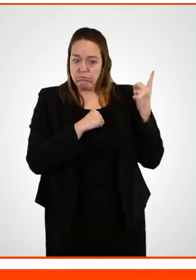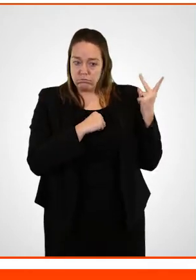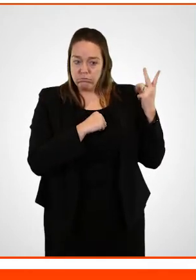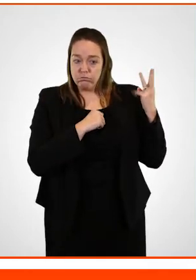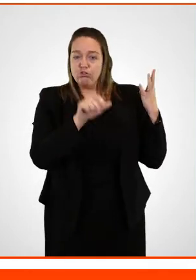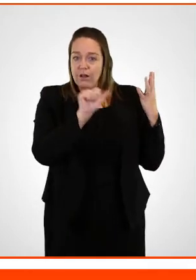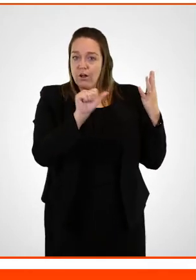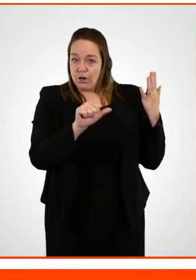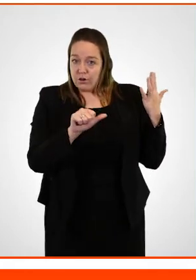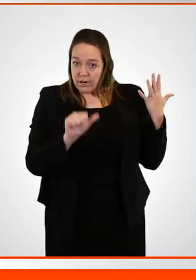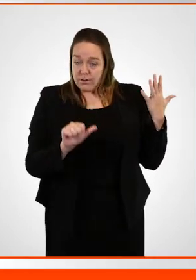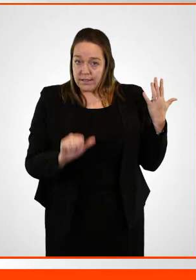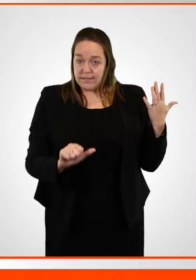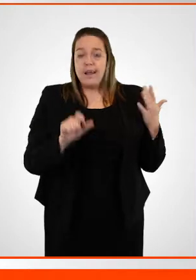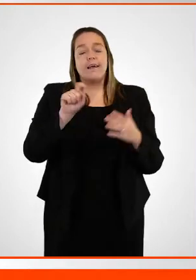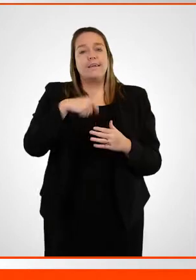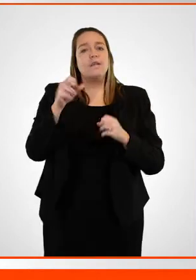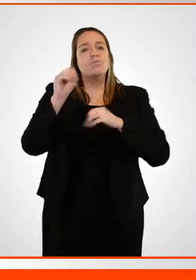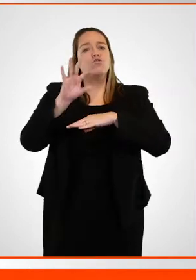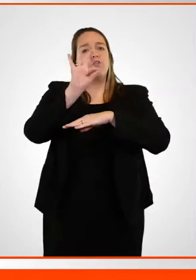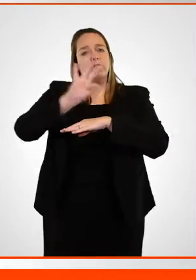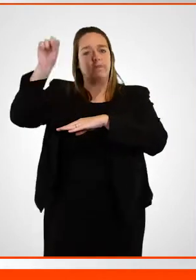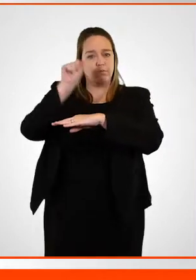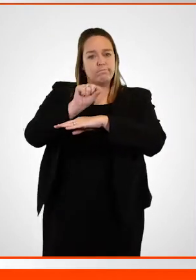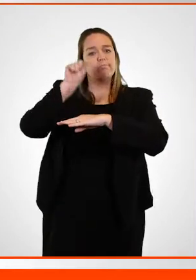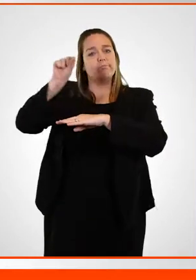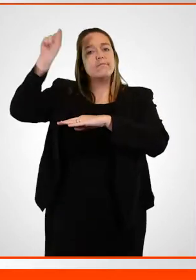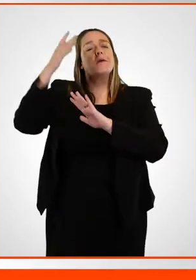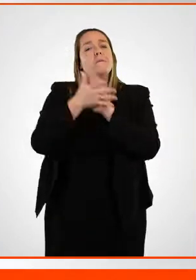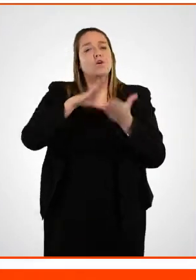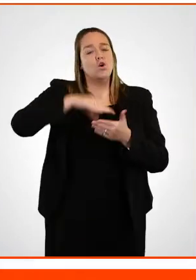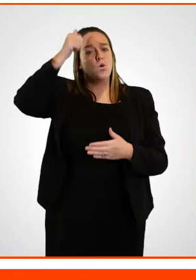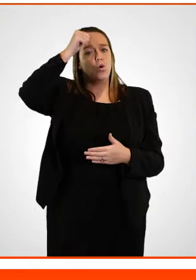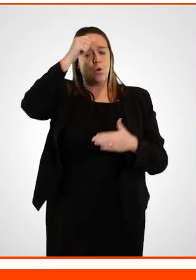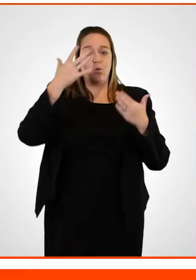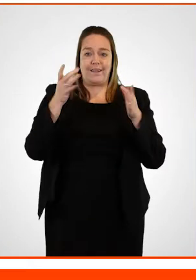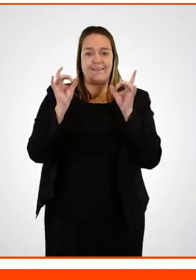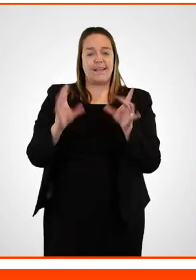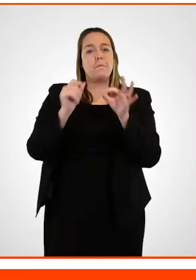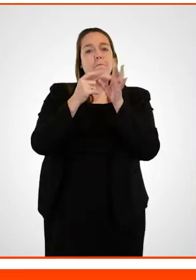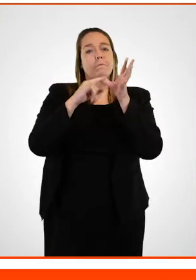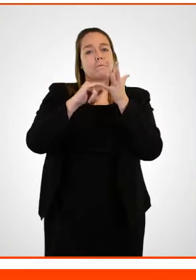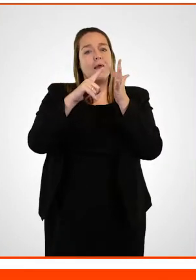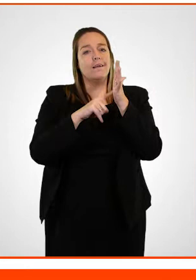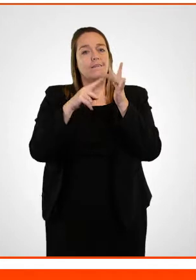and then what we do is we graph that so that the student knows that's our baseline, this is where we are today,